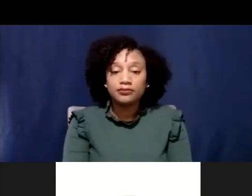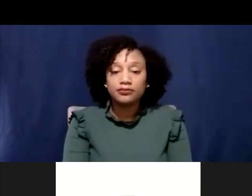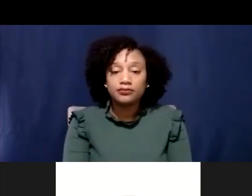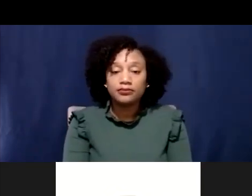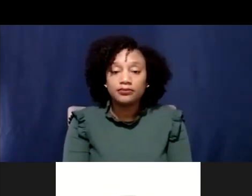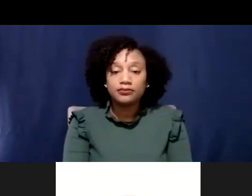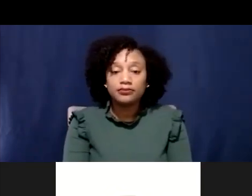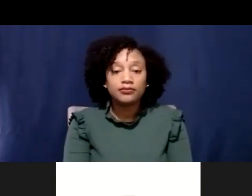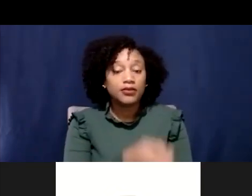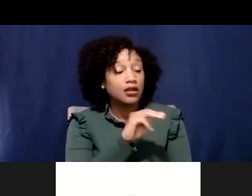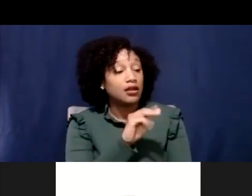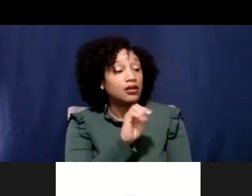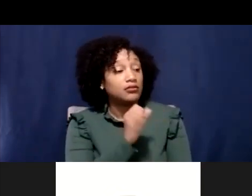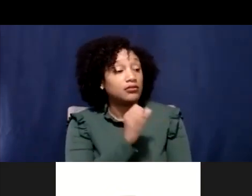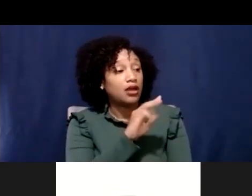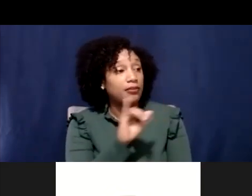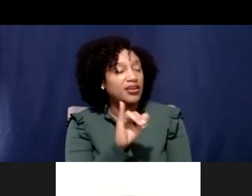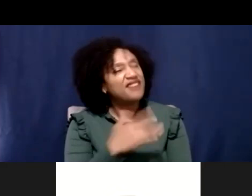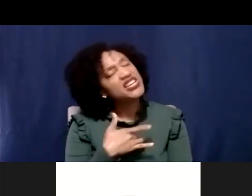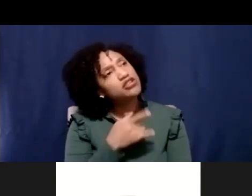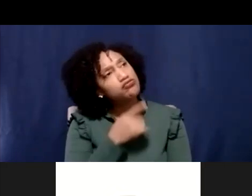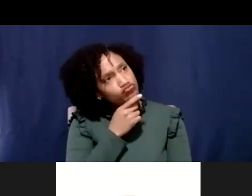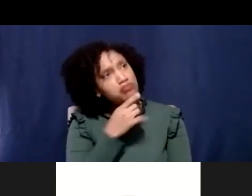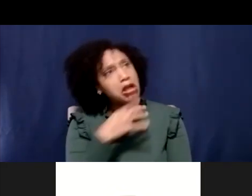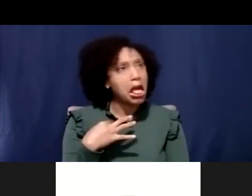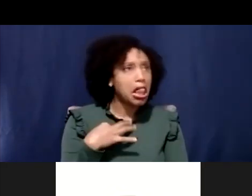I think this is likely eligible as an individual project